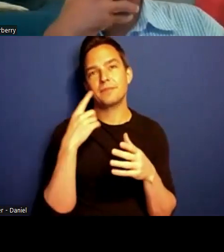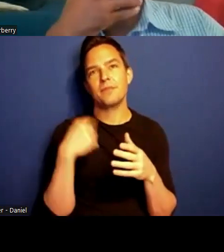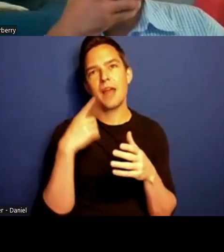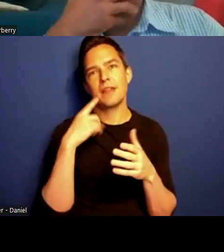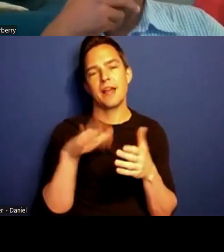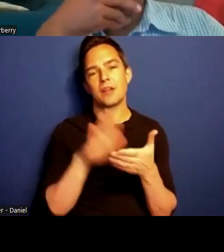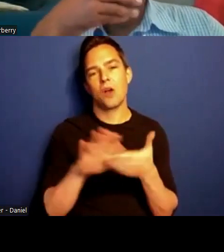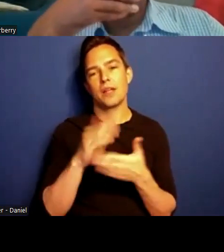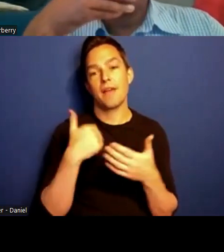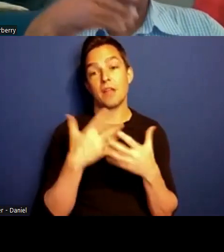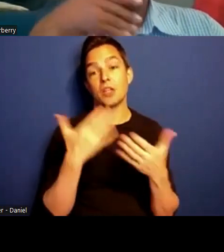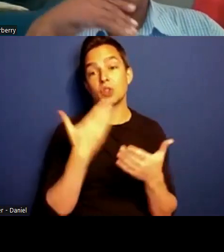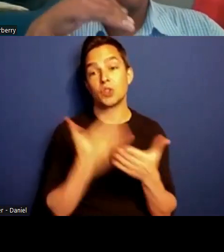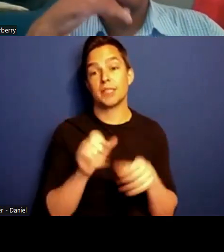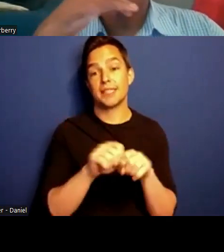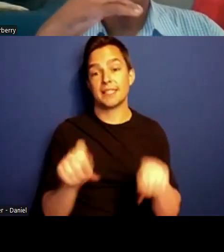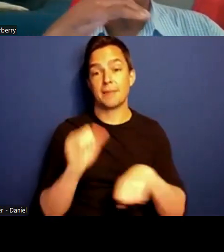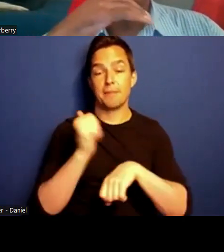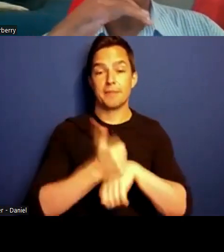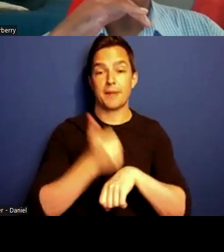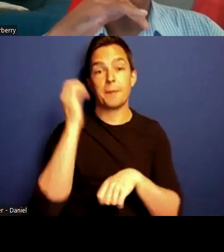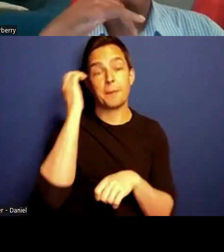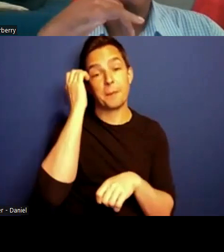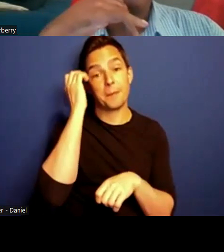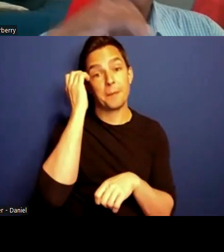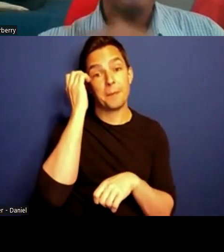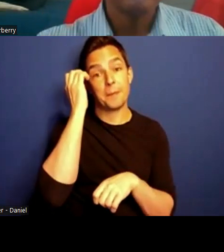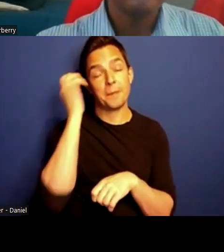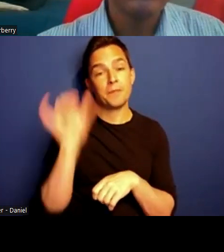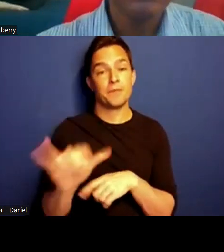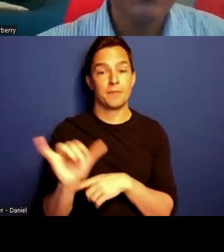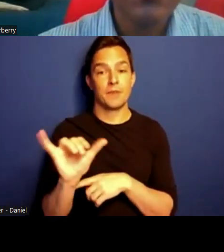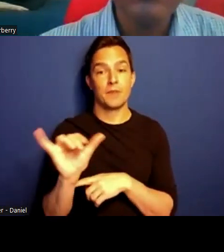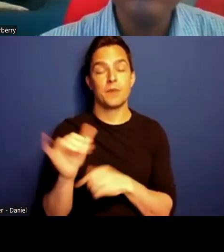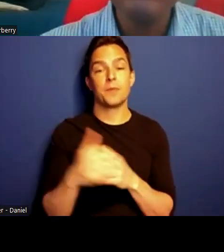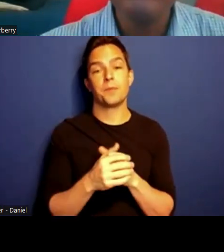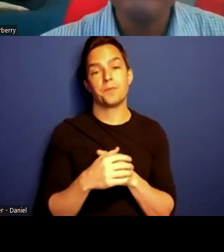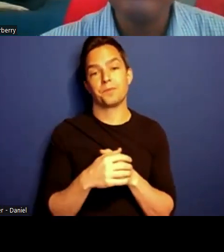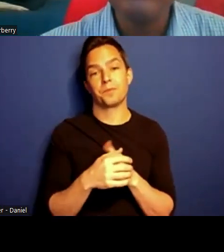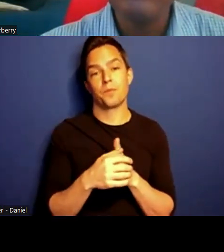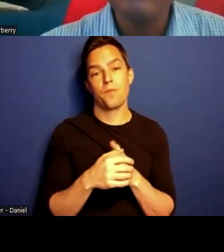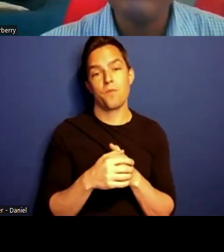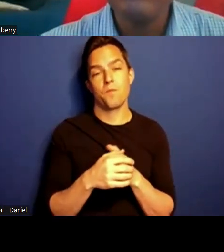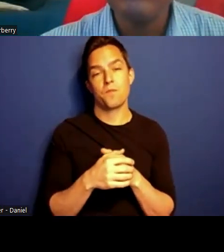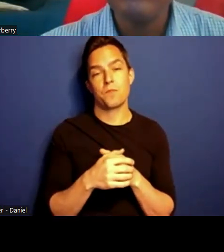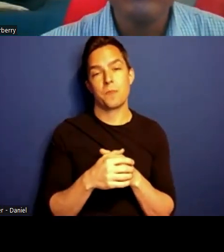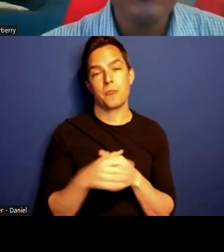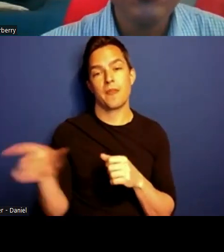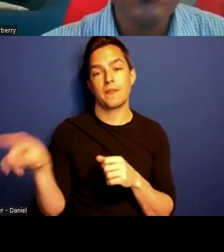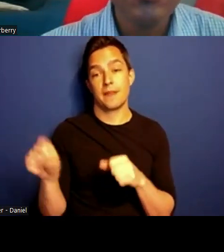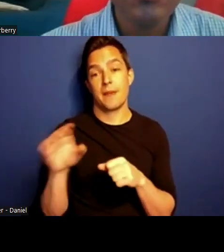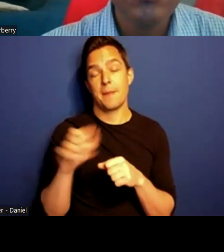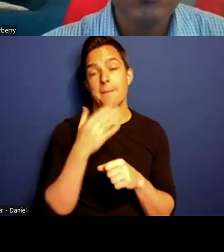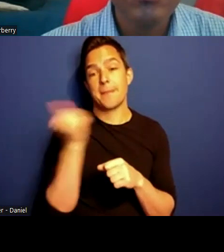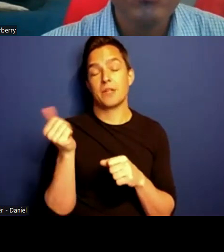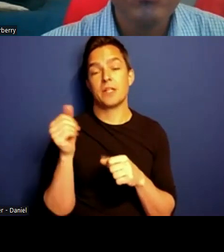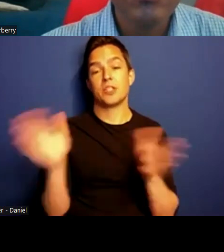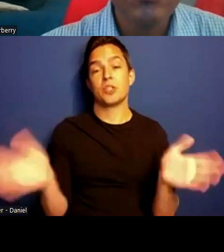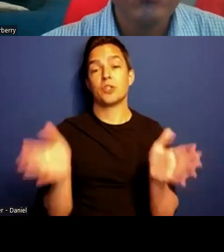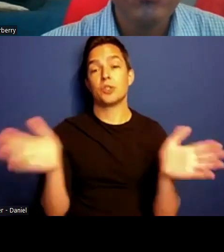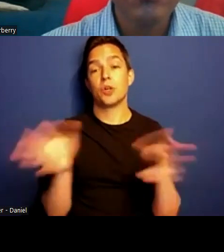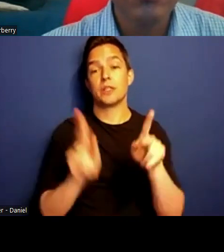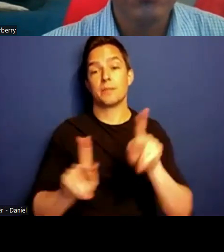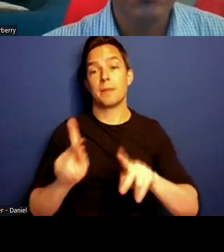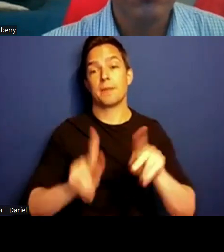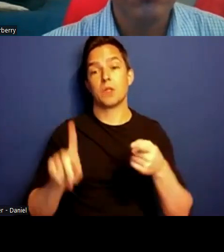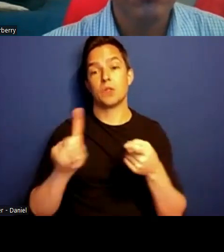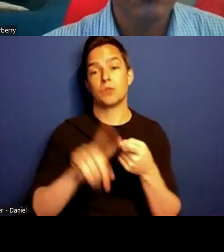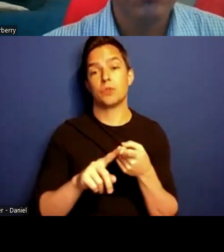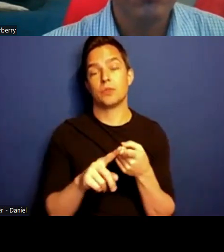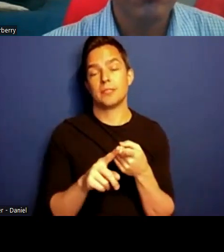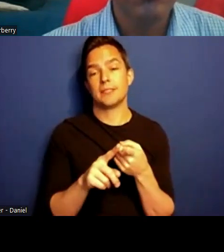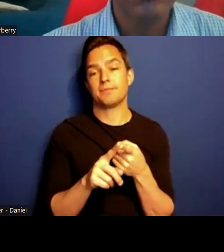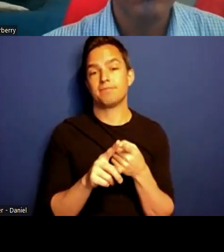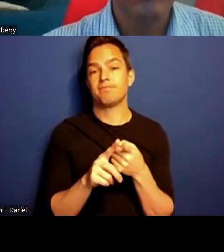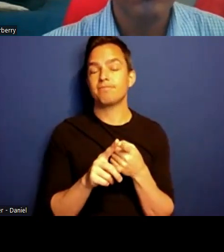of good systems in place. And they also can be better at encouraging people to self-advocate,